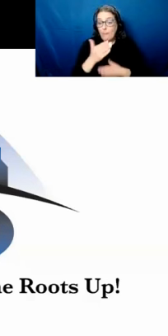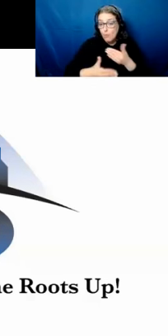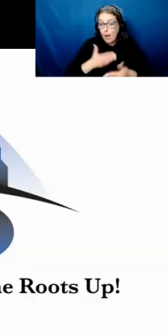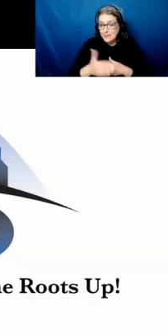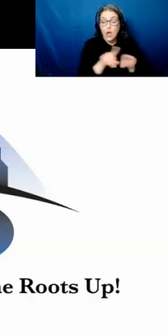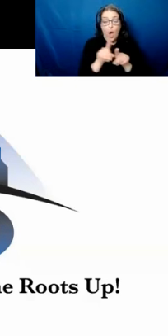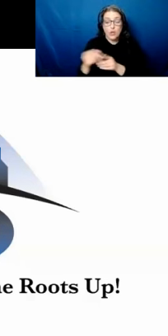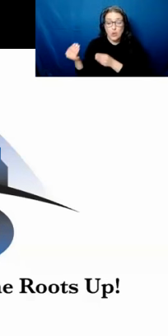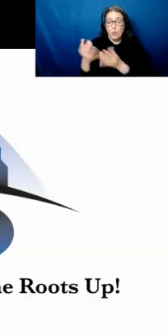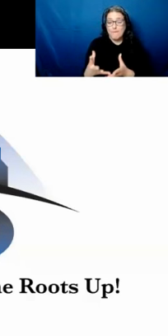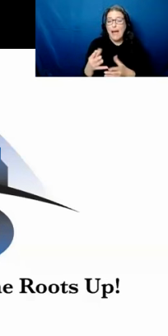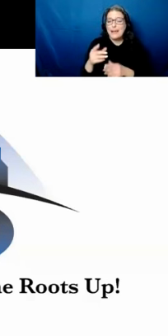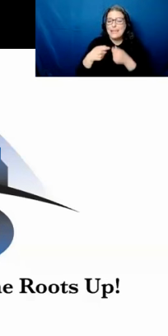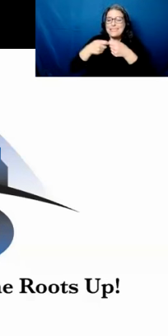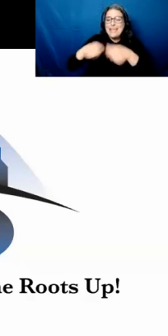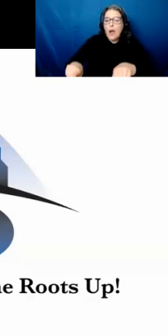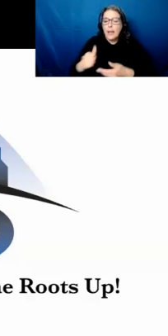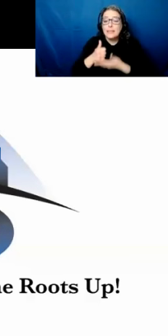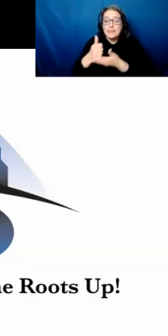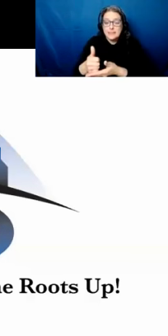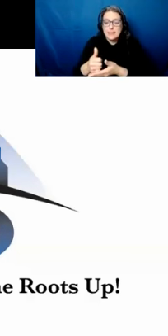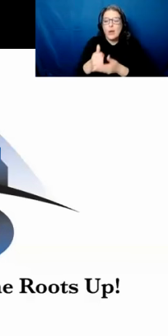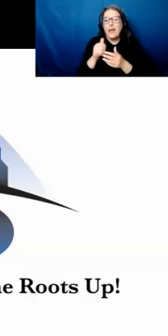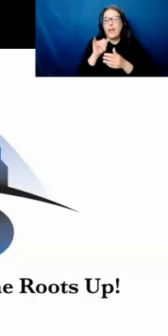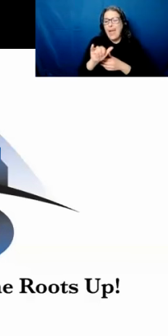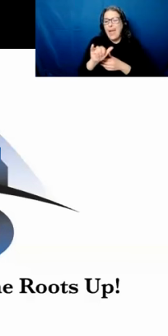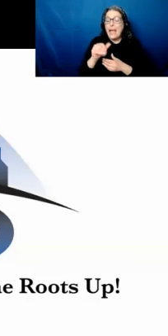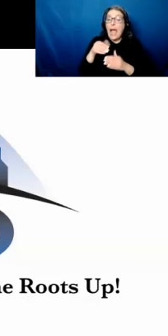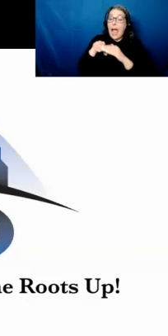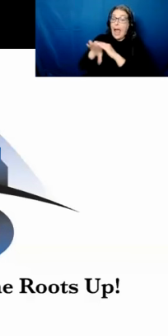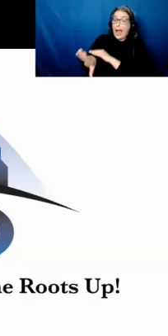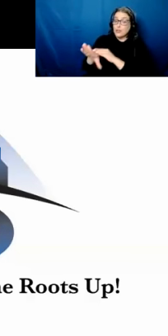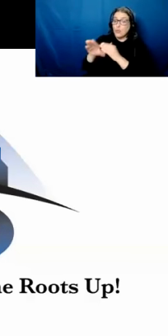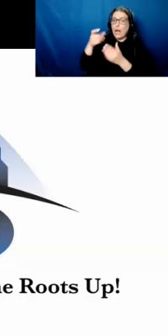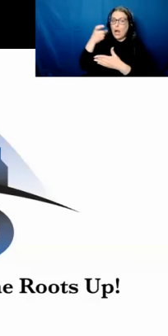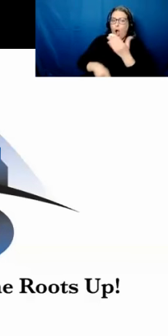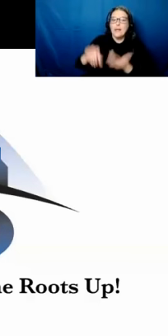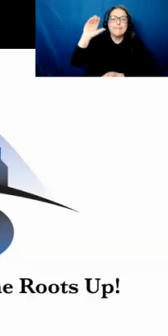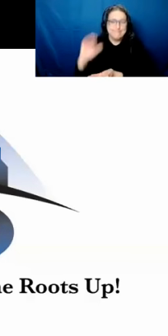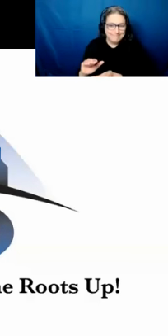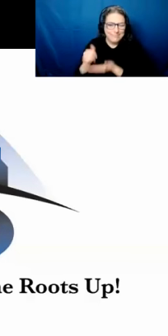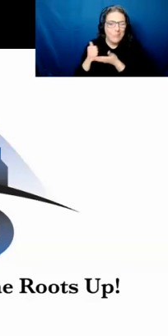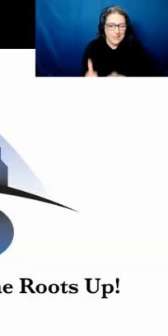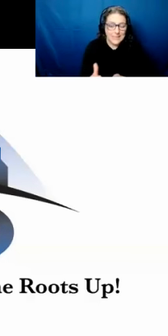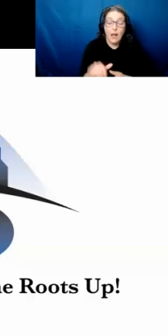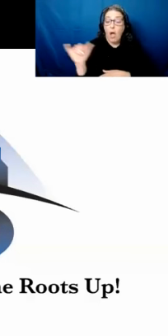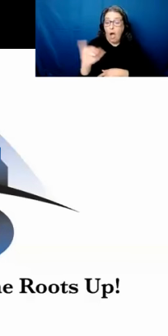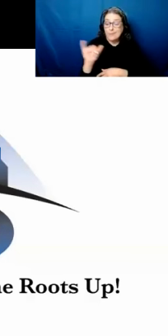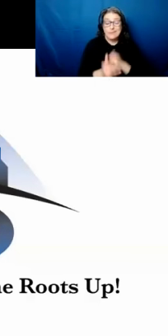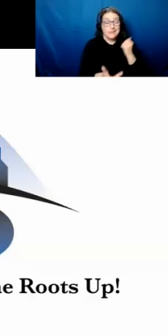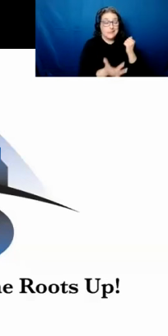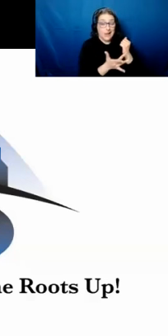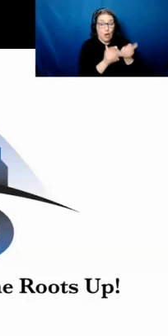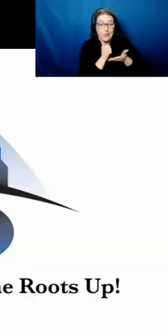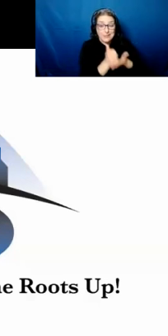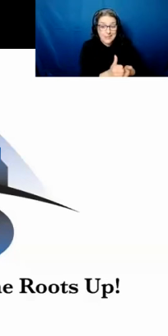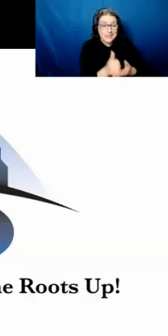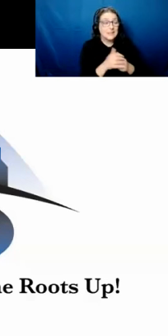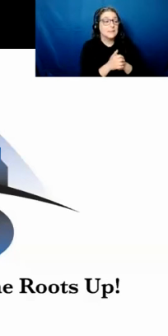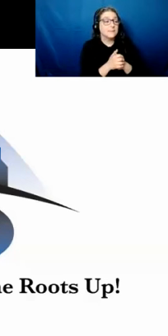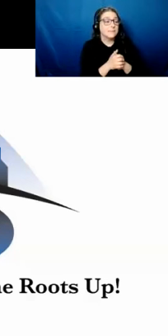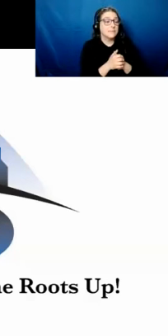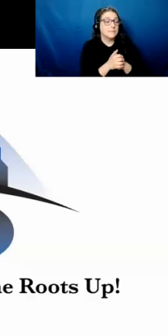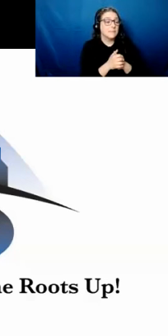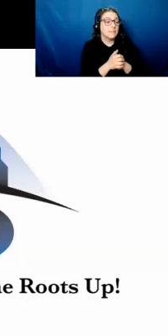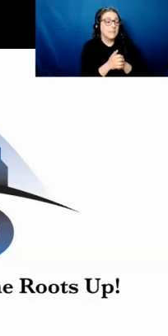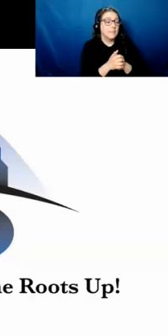If you have any questions for me about any of our services I will put my contact information in the chat. Thank you.